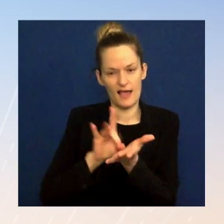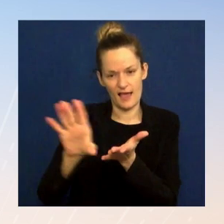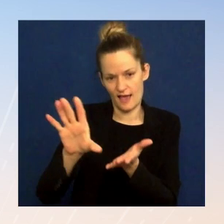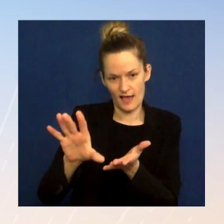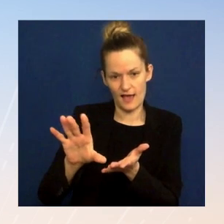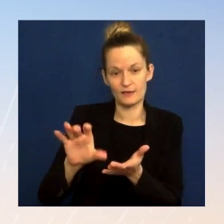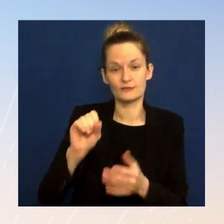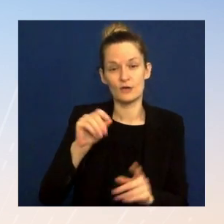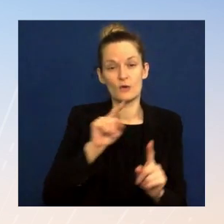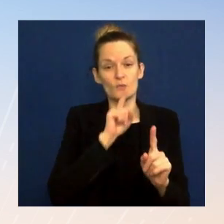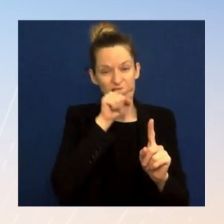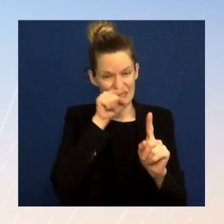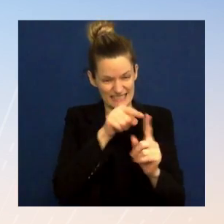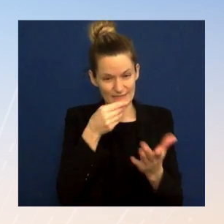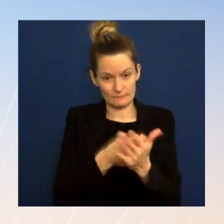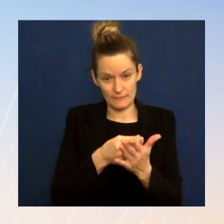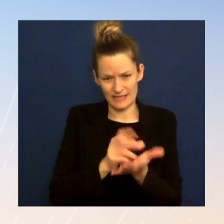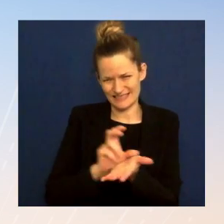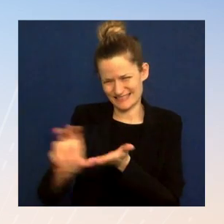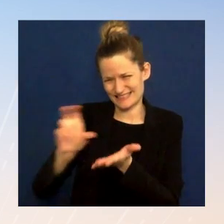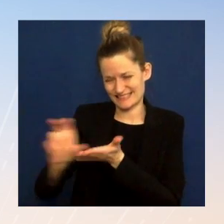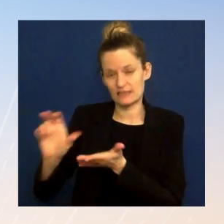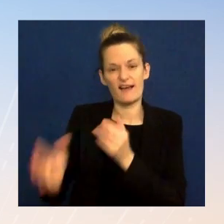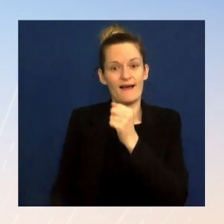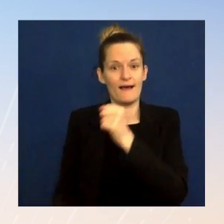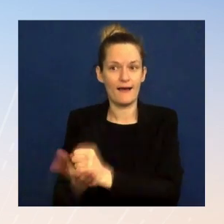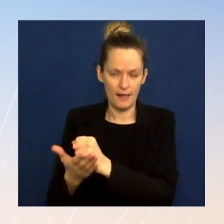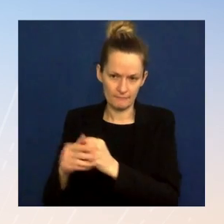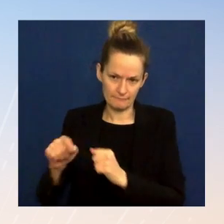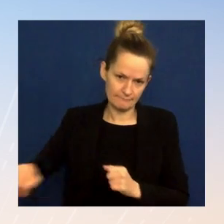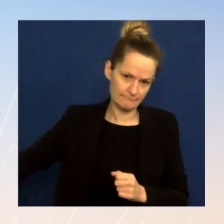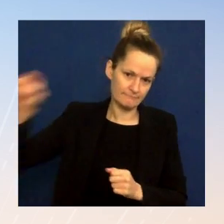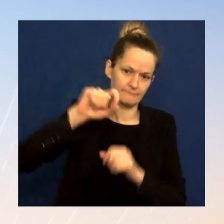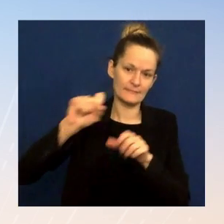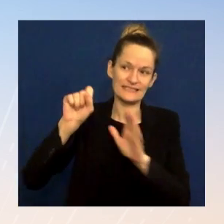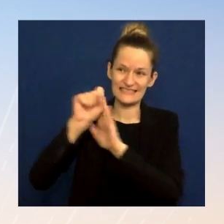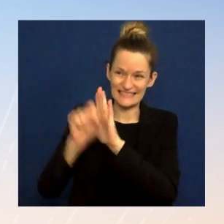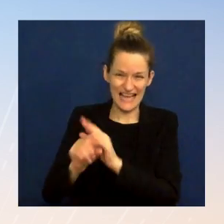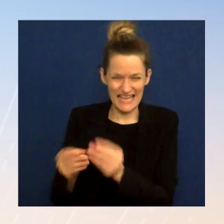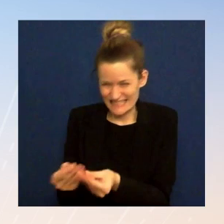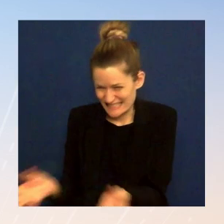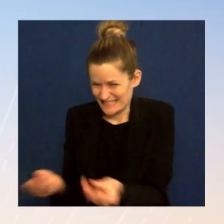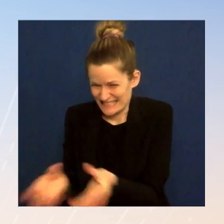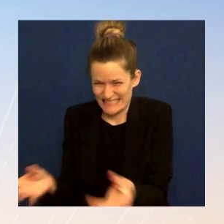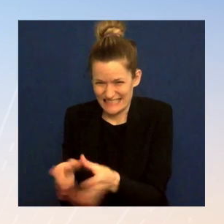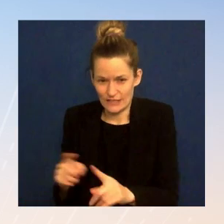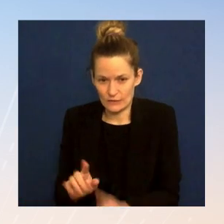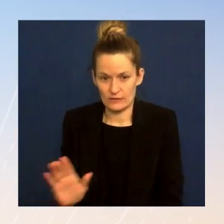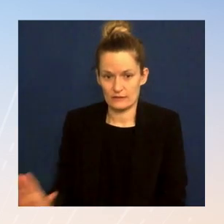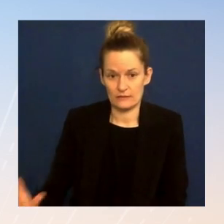and the state and local implementation of this that, as we've said from the beginning, was a way to basically implement a moratorium